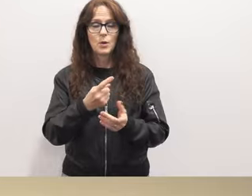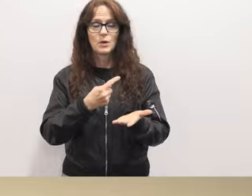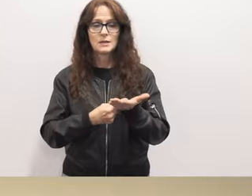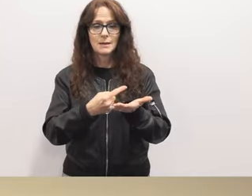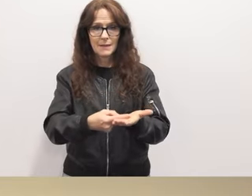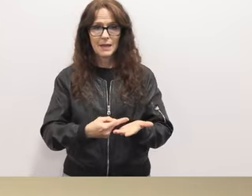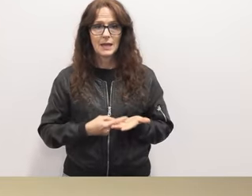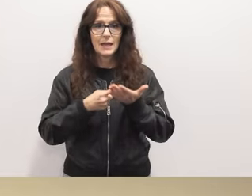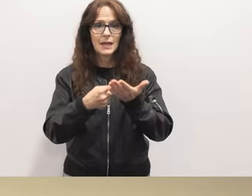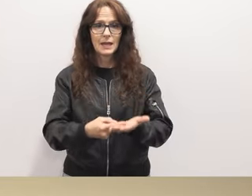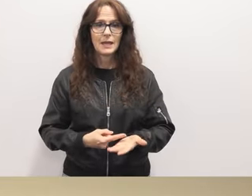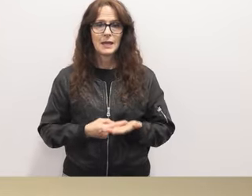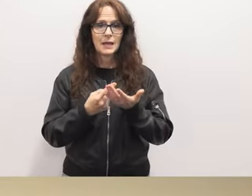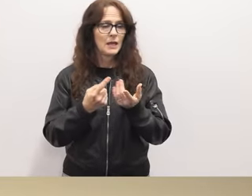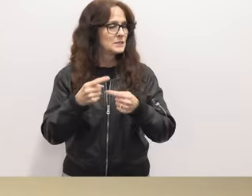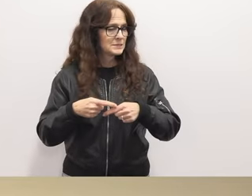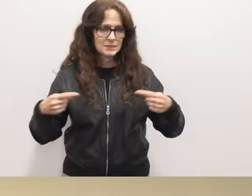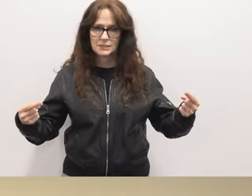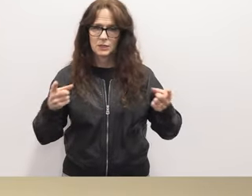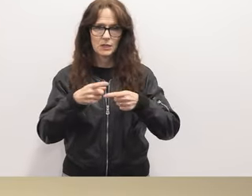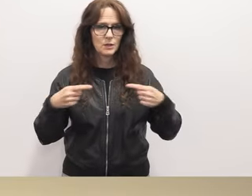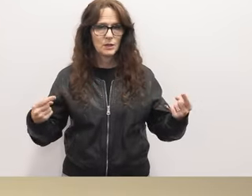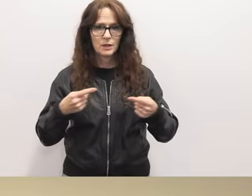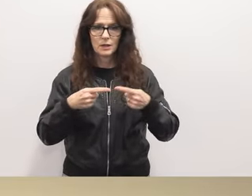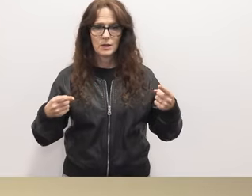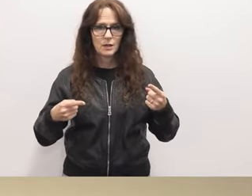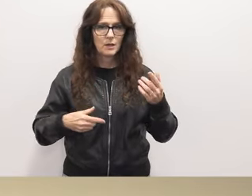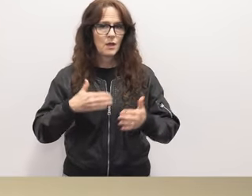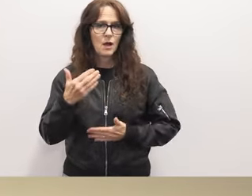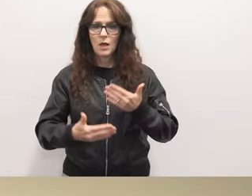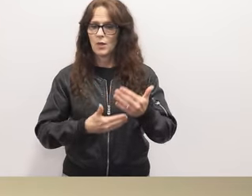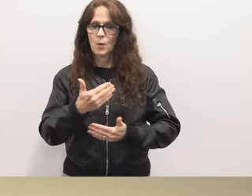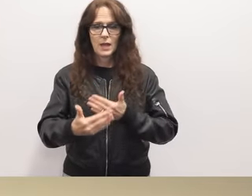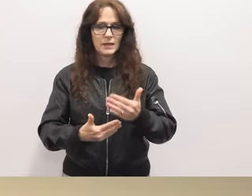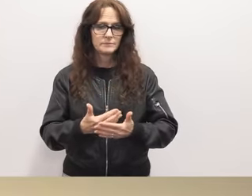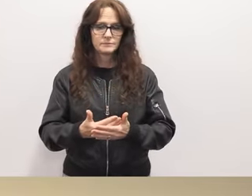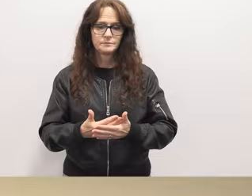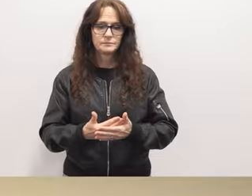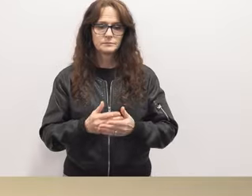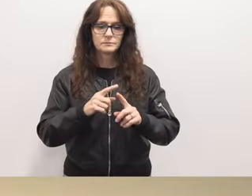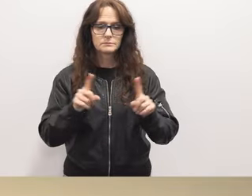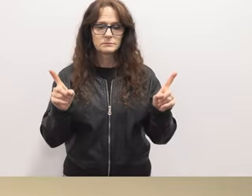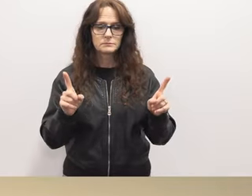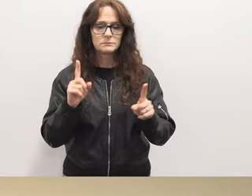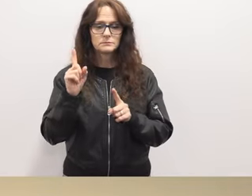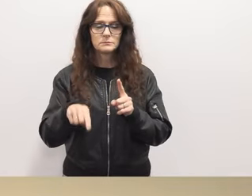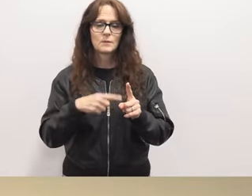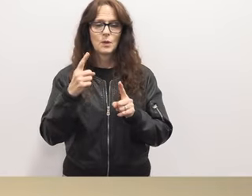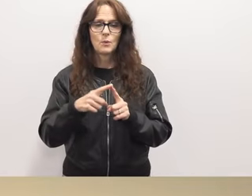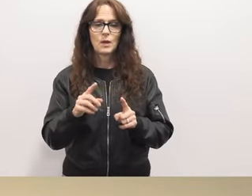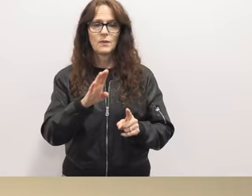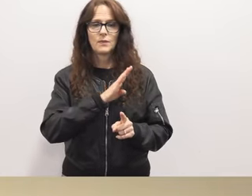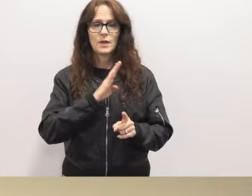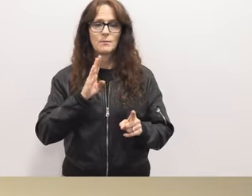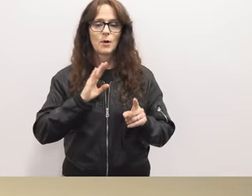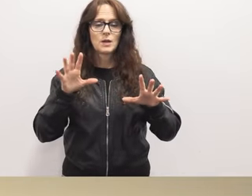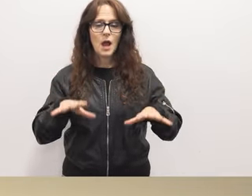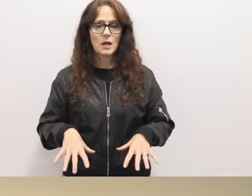and disagree all the way through this entire process. But once the board as a body adopts goals,